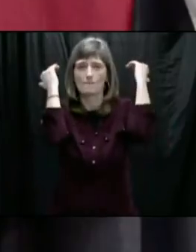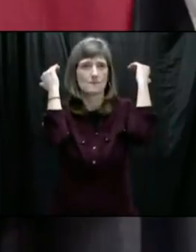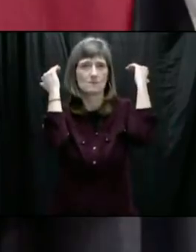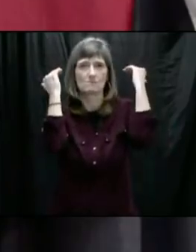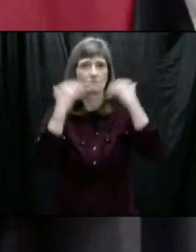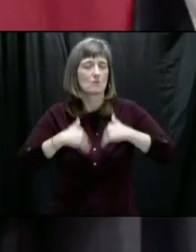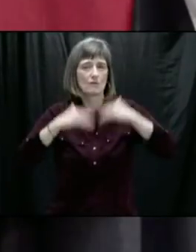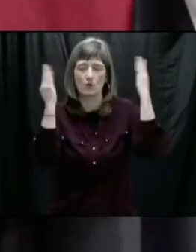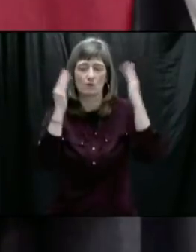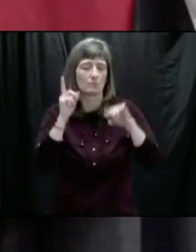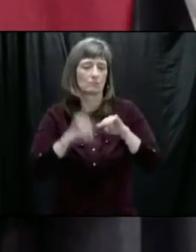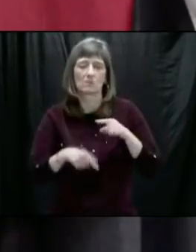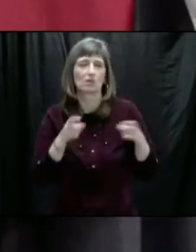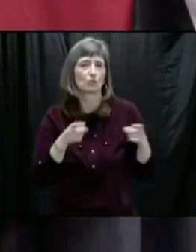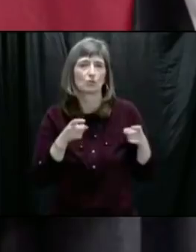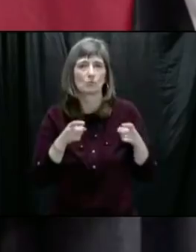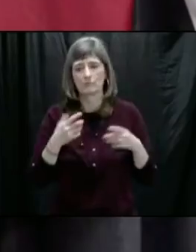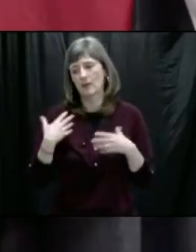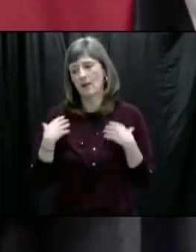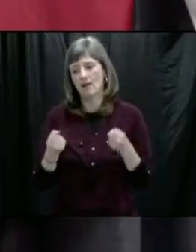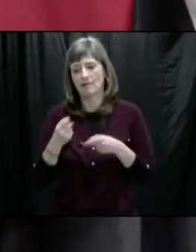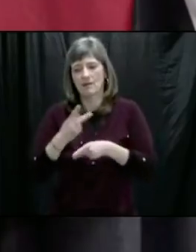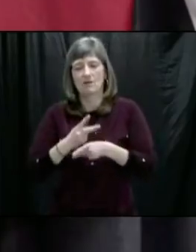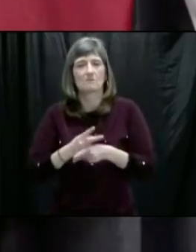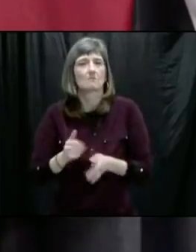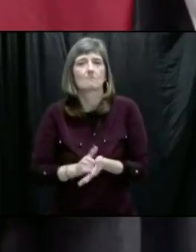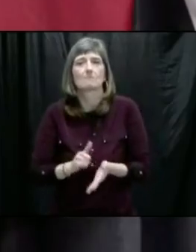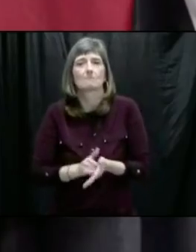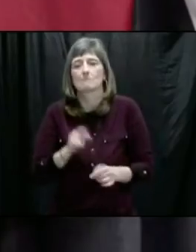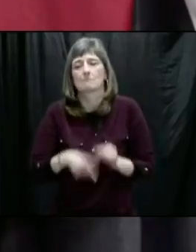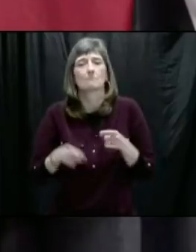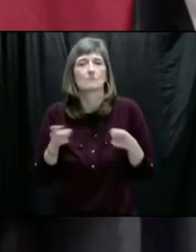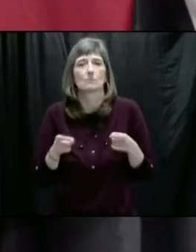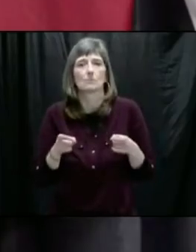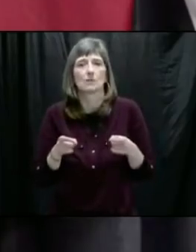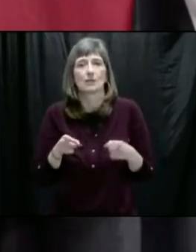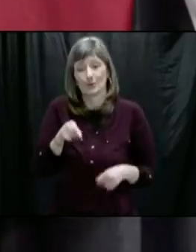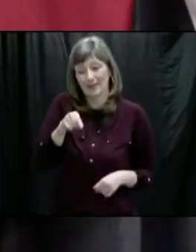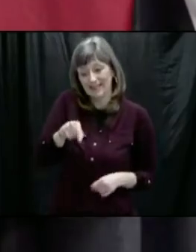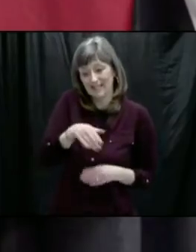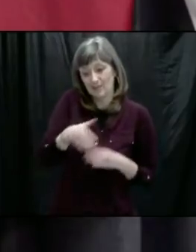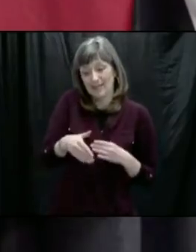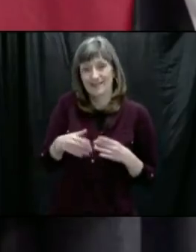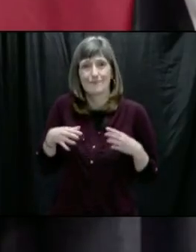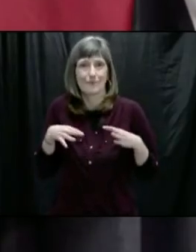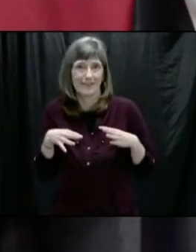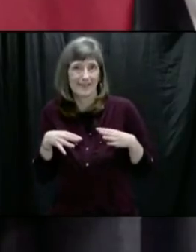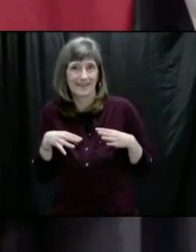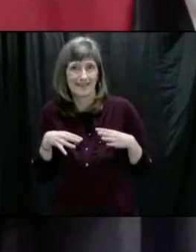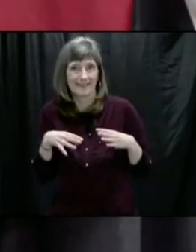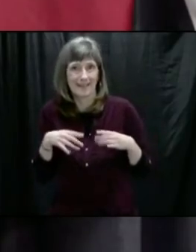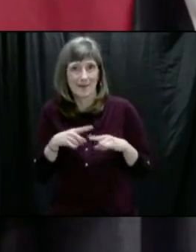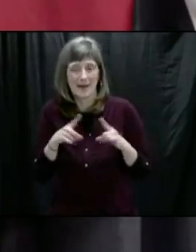WITHOUT DRASTIC CHANGES AND IT'S UNLIKELY WE WILL BE SUCCESSFUL. WHAT WE DO THIS HOLIDAY WEEKEND